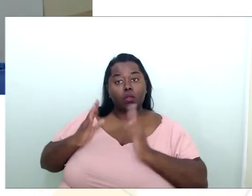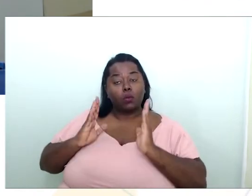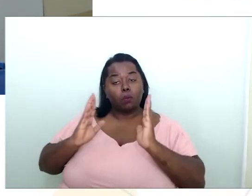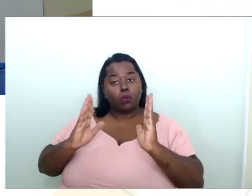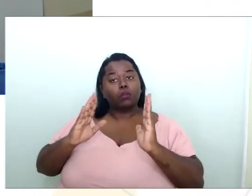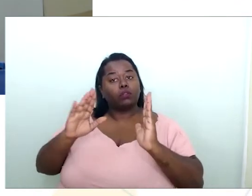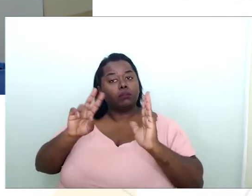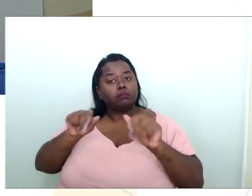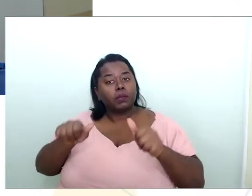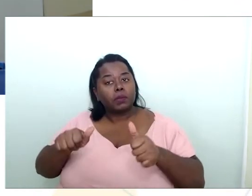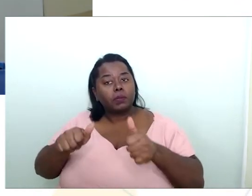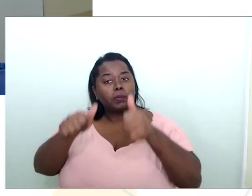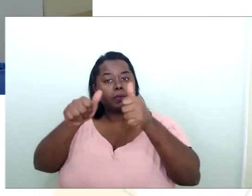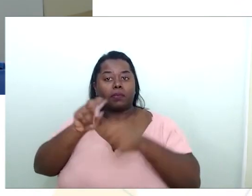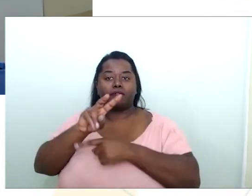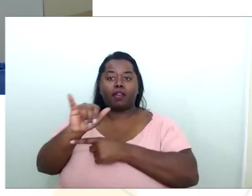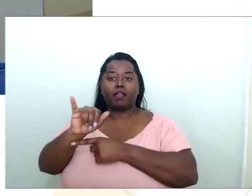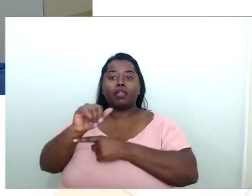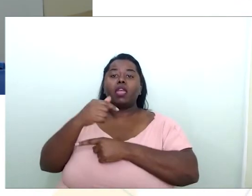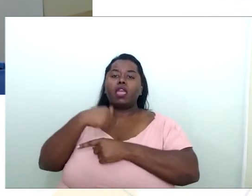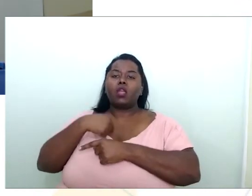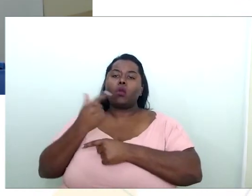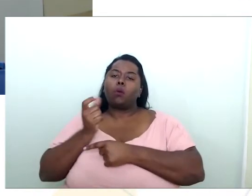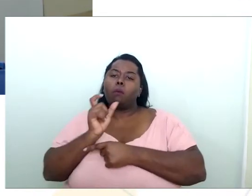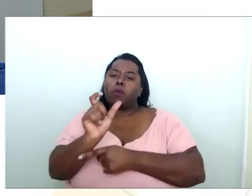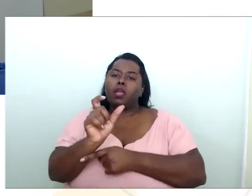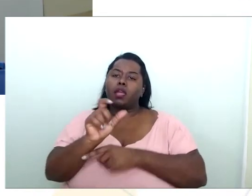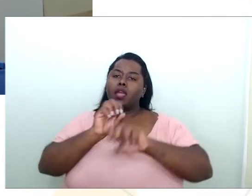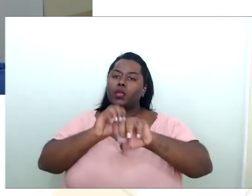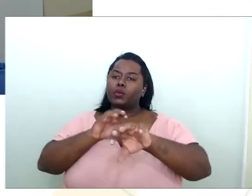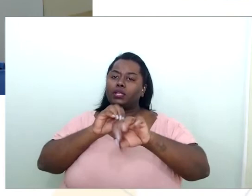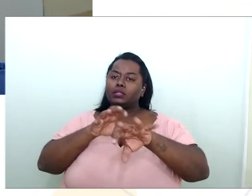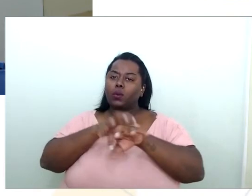education but this is the people who don't understand what we are talking